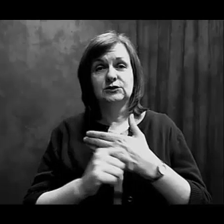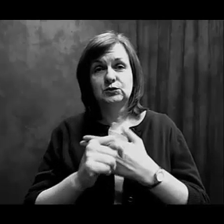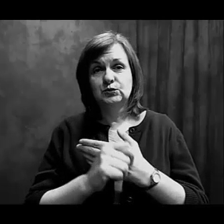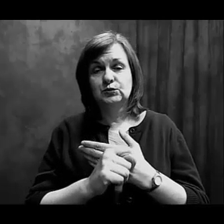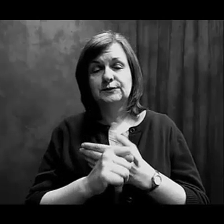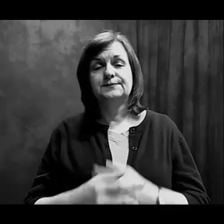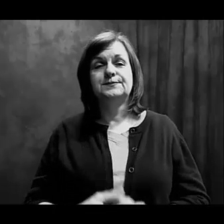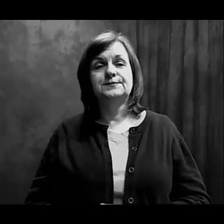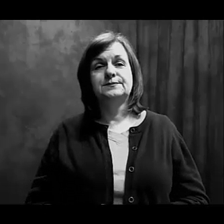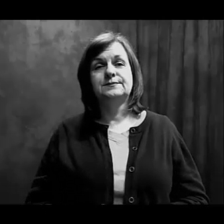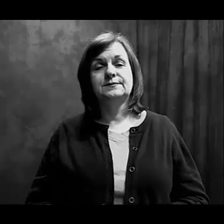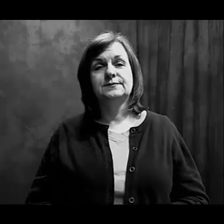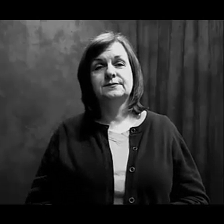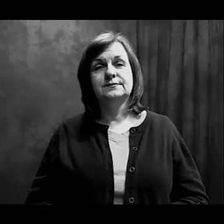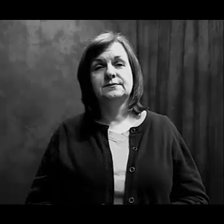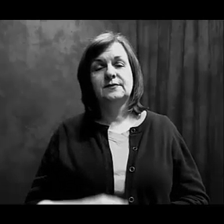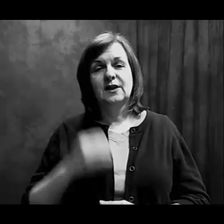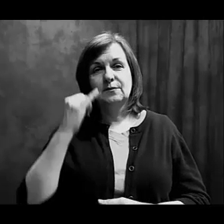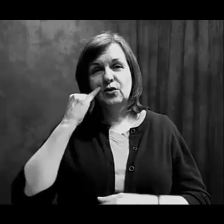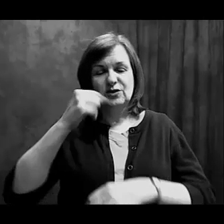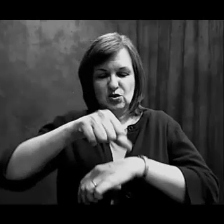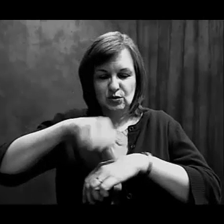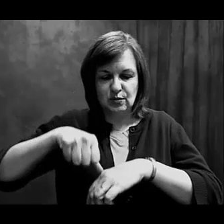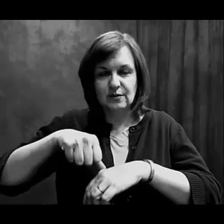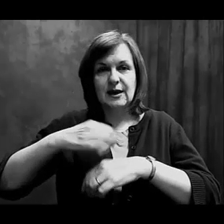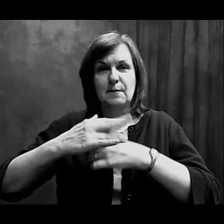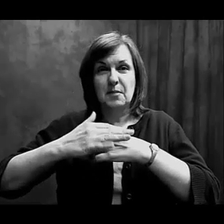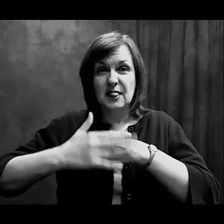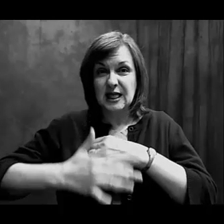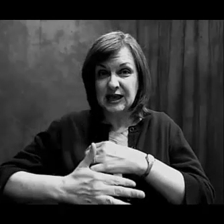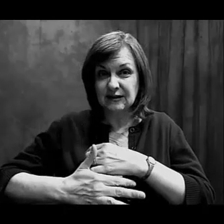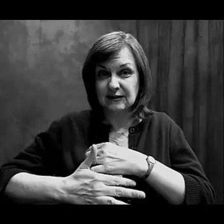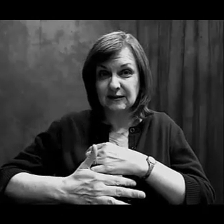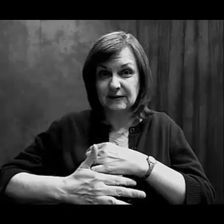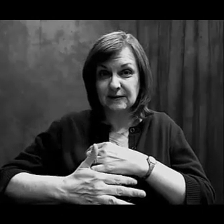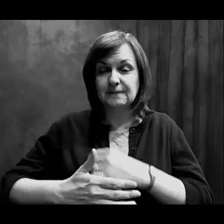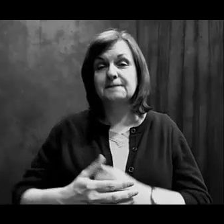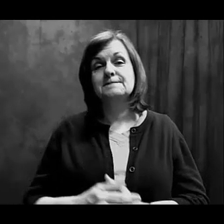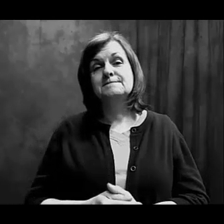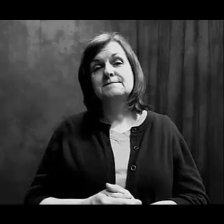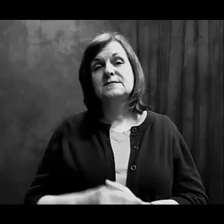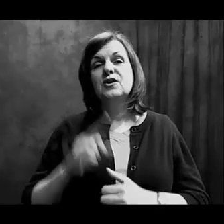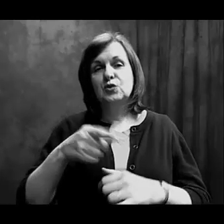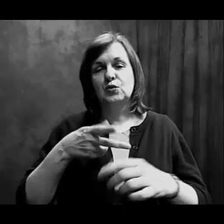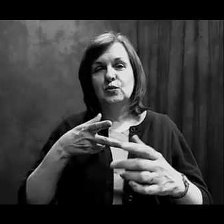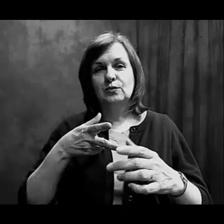connective so when you cut yourself and it bleeds